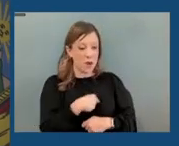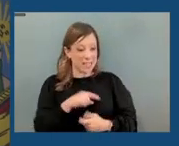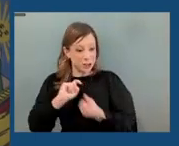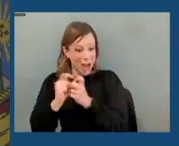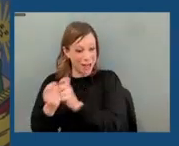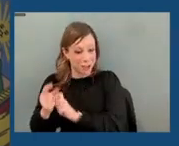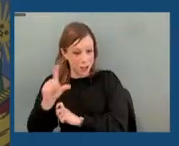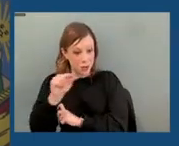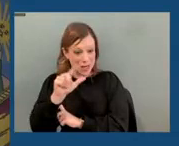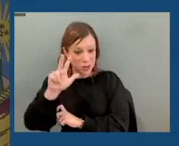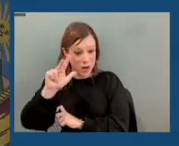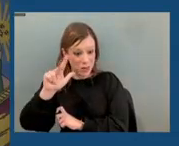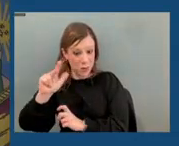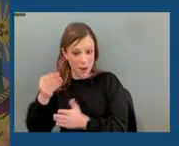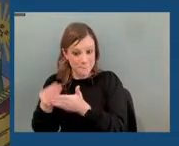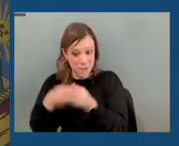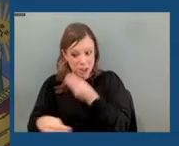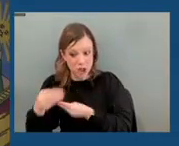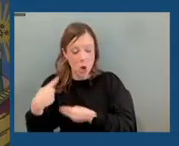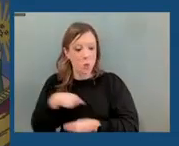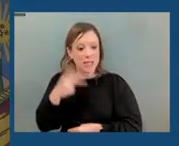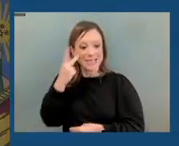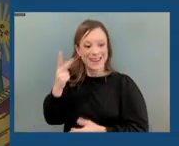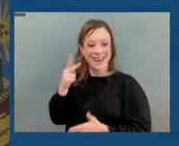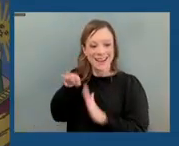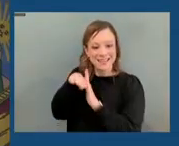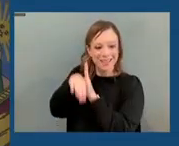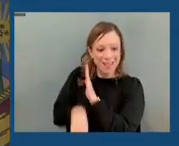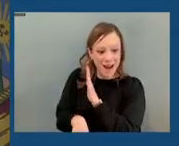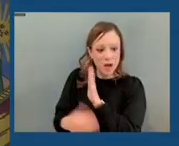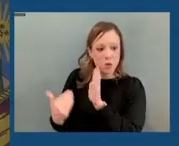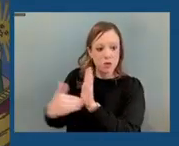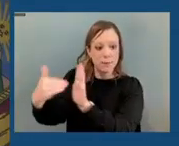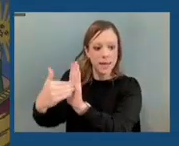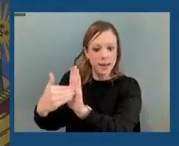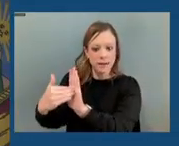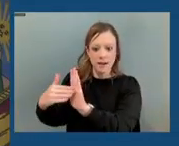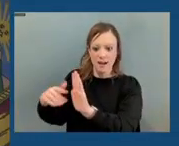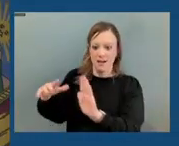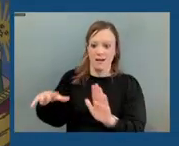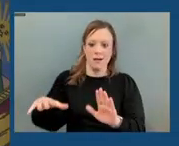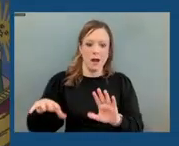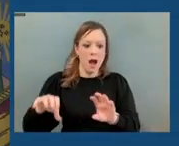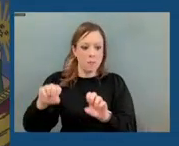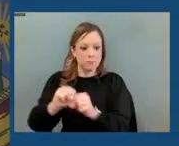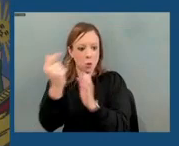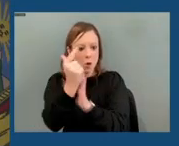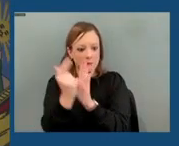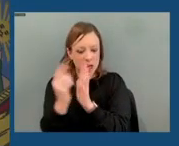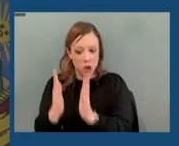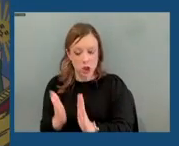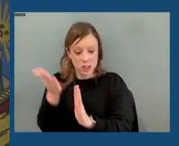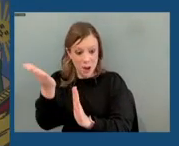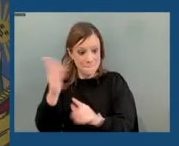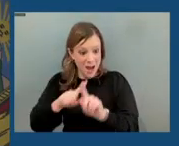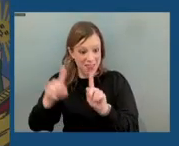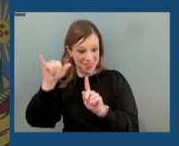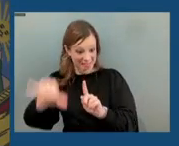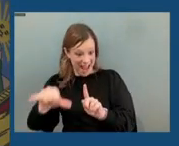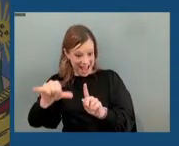a decline in repeat offenders. We have all sorts of data that shows it's working, but that situation is, is abhorrent to me.